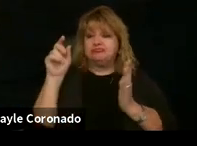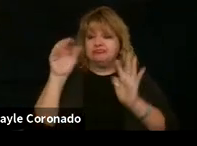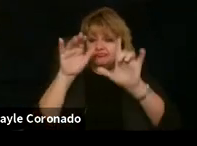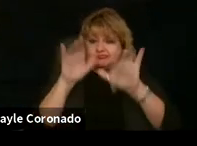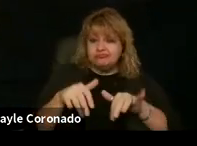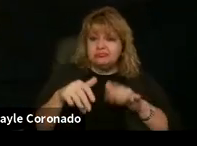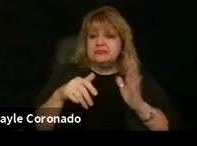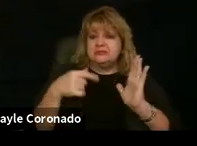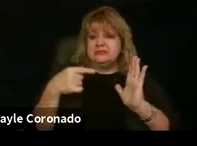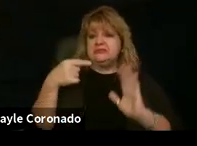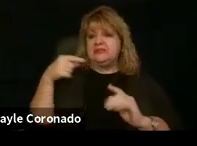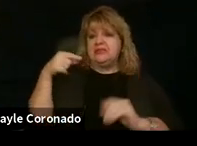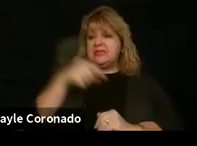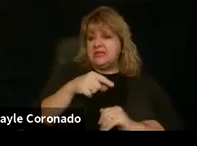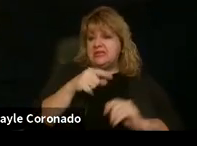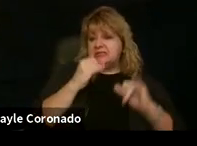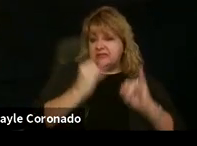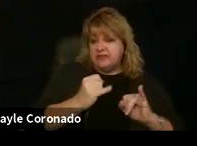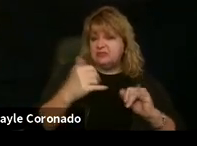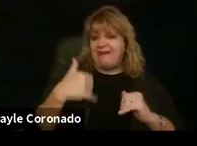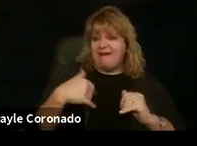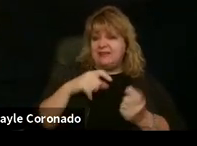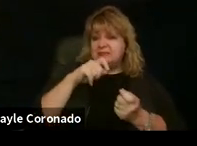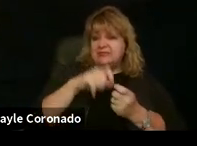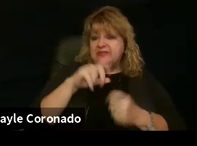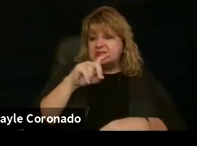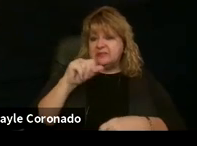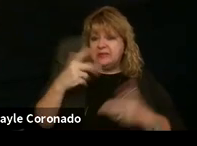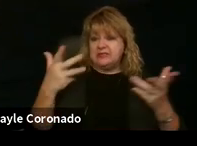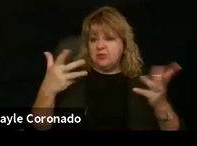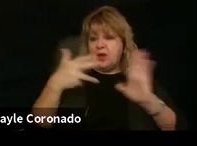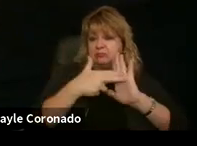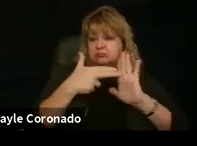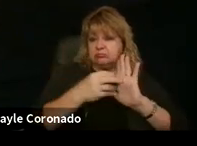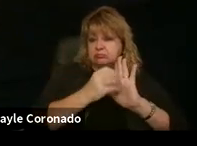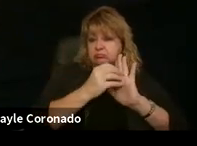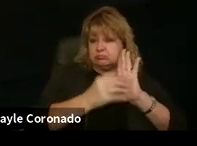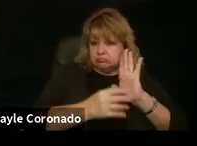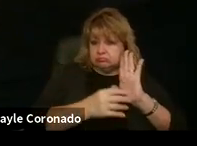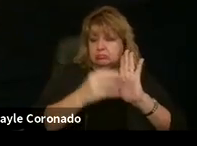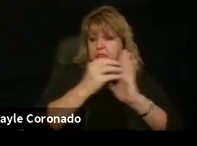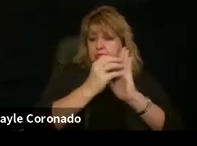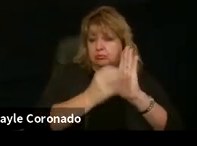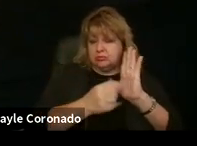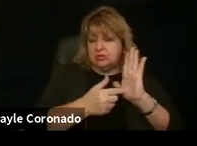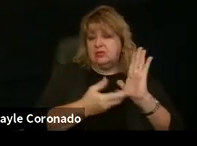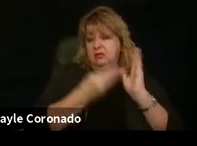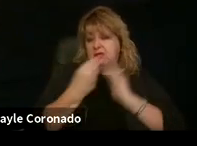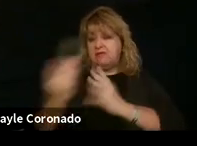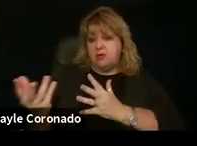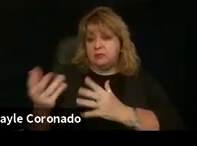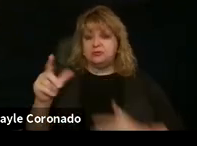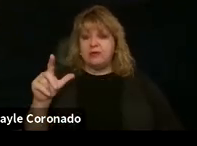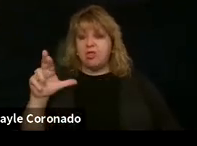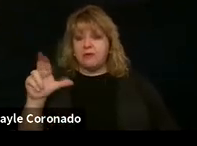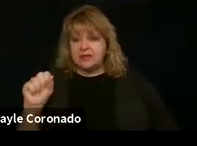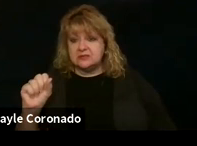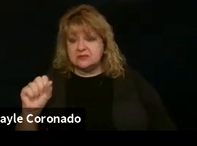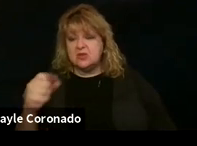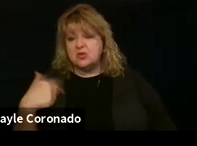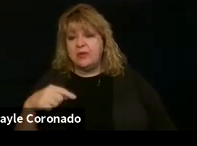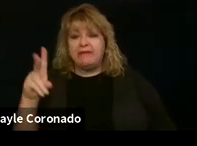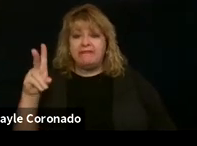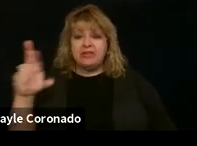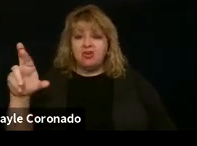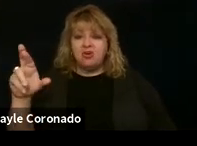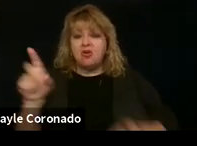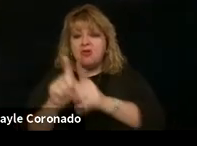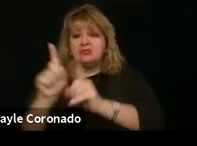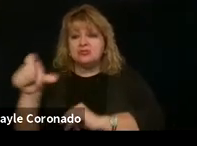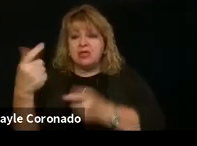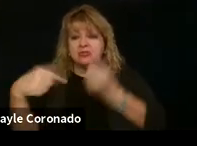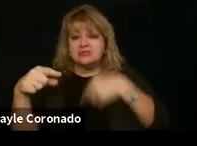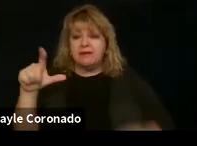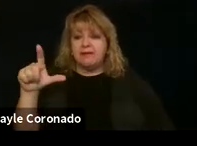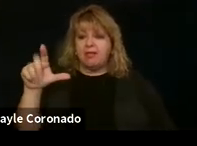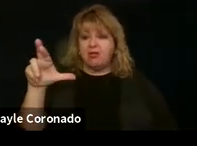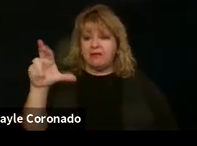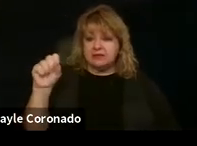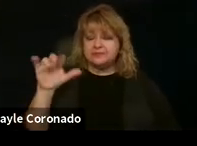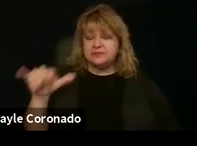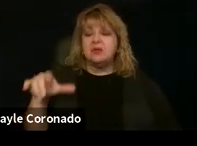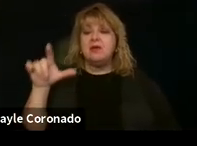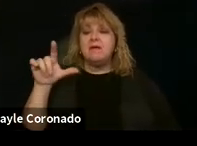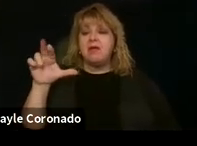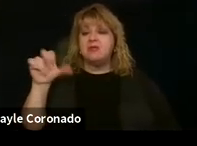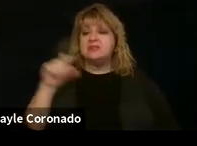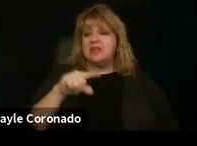That's the only, that's the information that would have to be provided to Mrs. But the person would also, as stated would have to actually apply for the services.